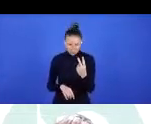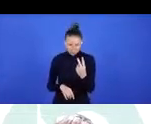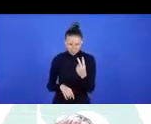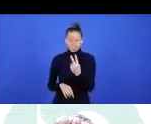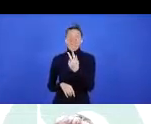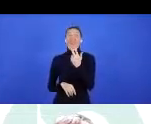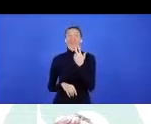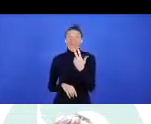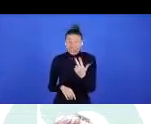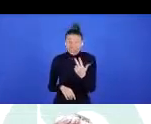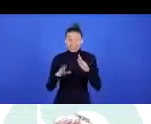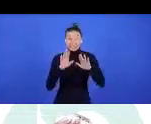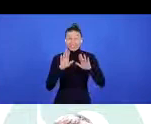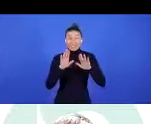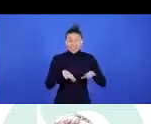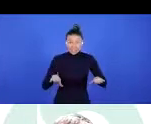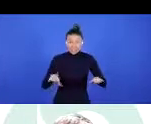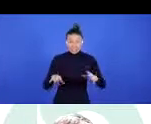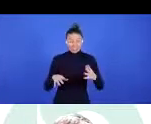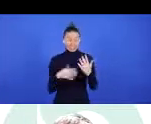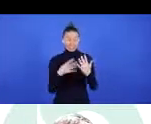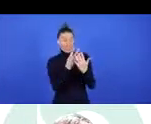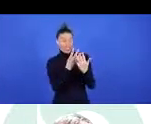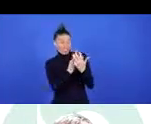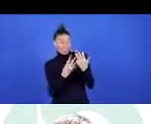one, not two, but three out of her four children were born.